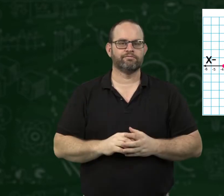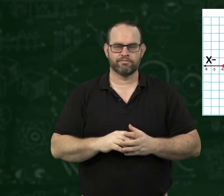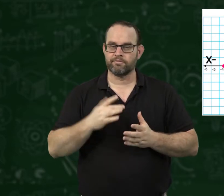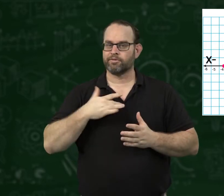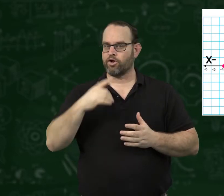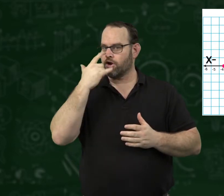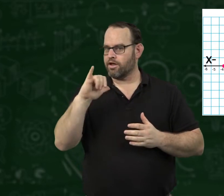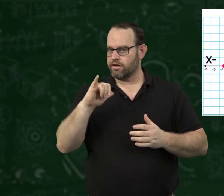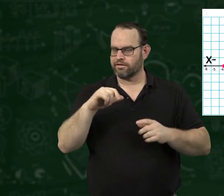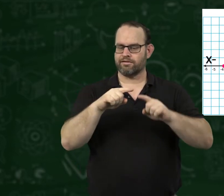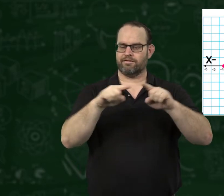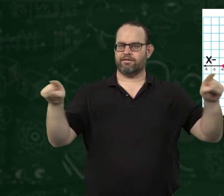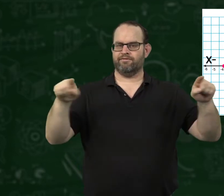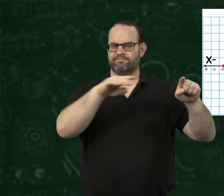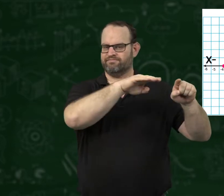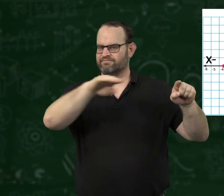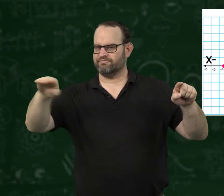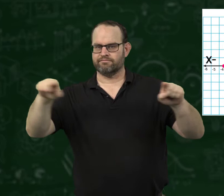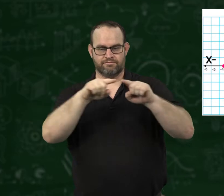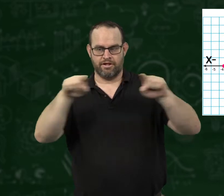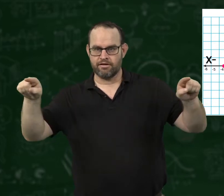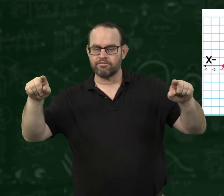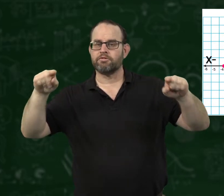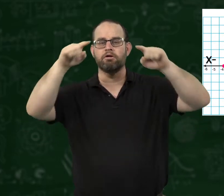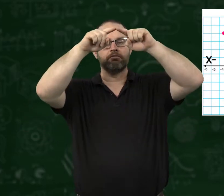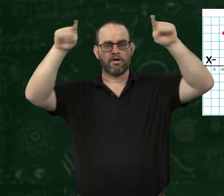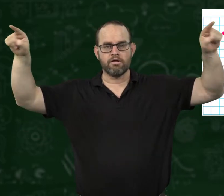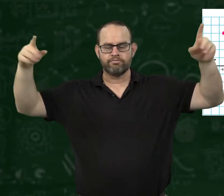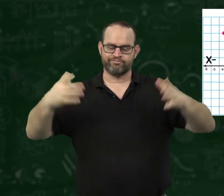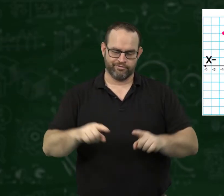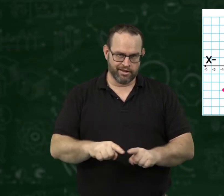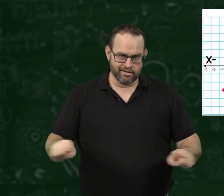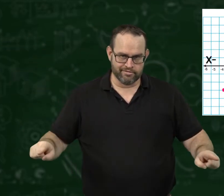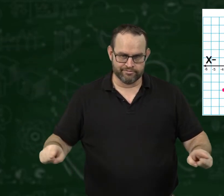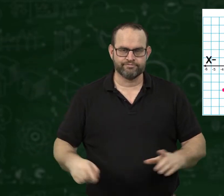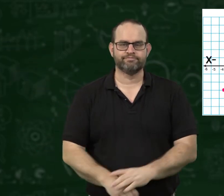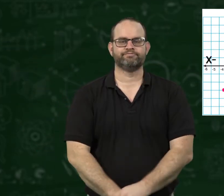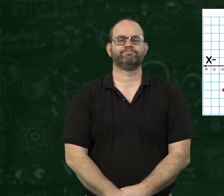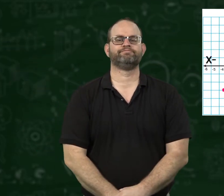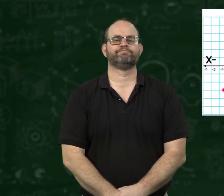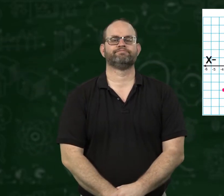It looks like a horizontal line anywhere along the y-axis.